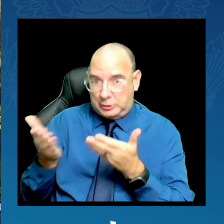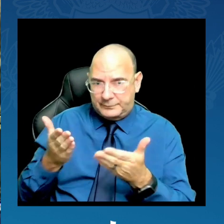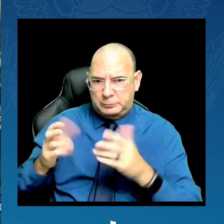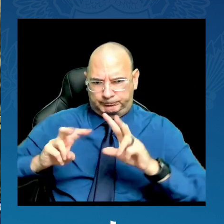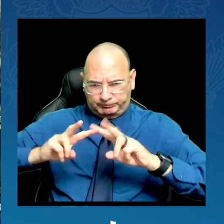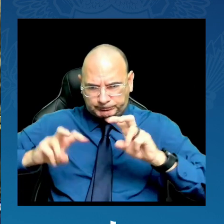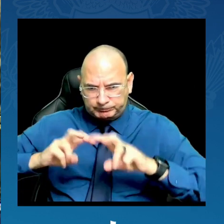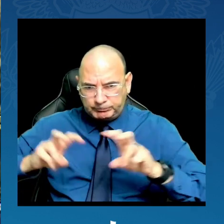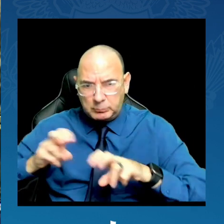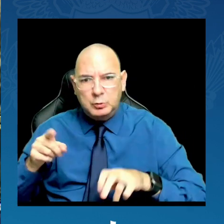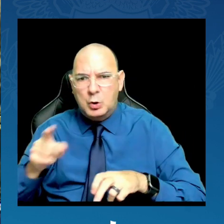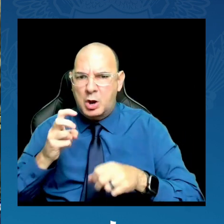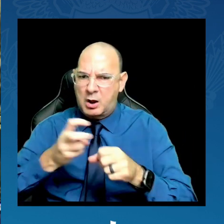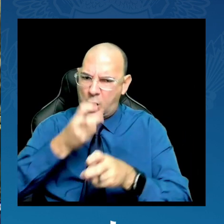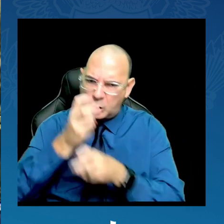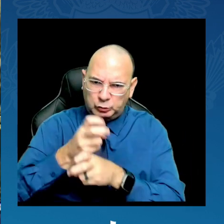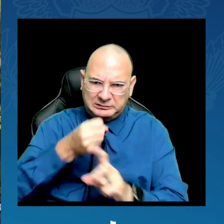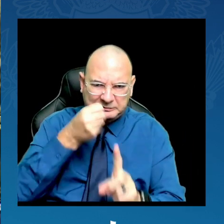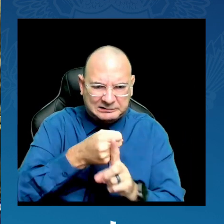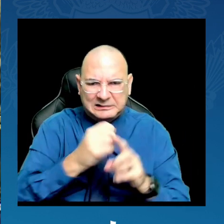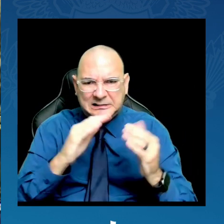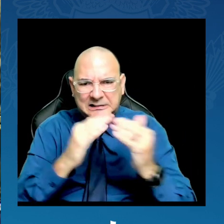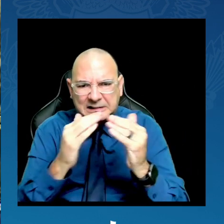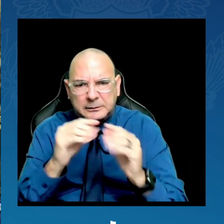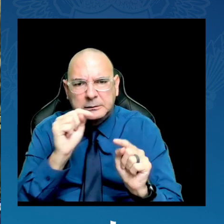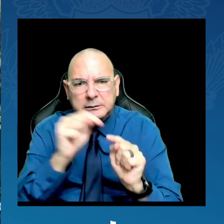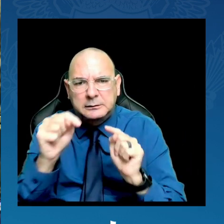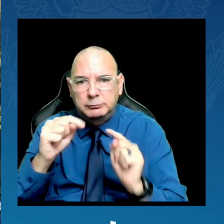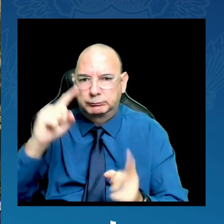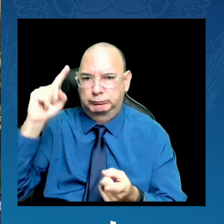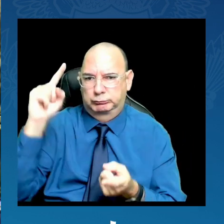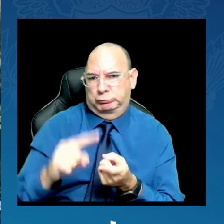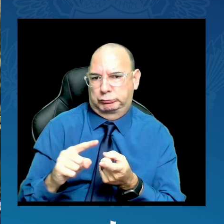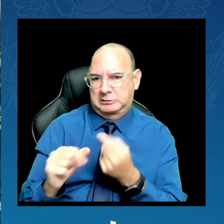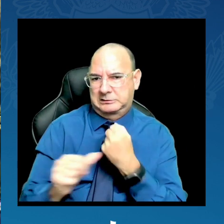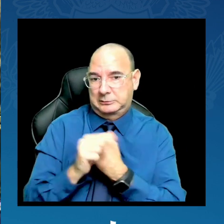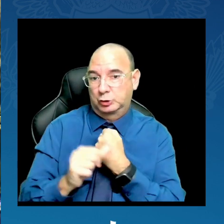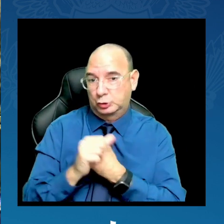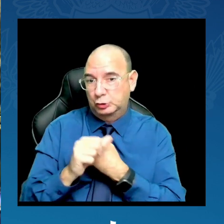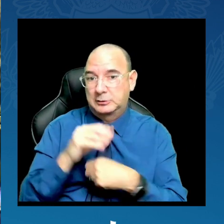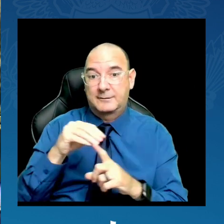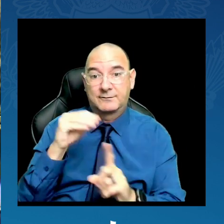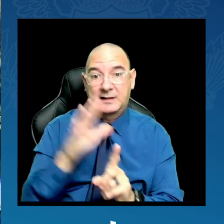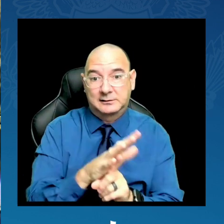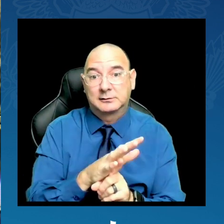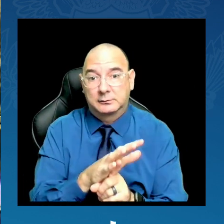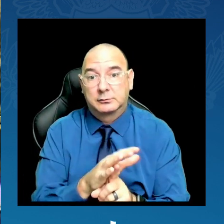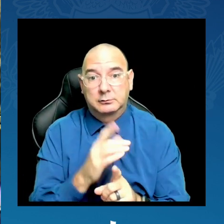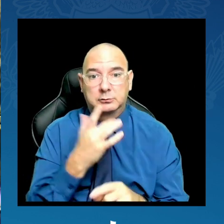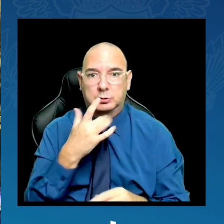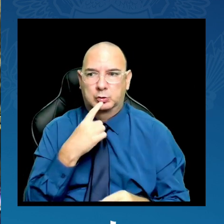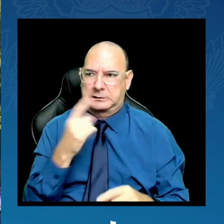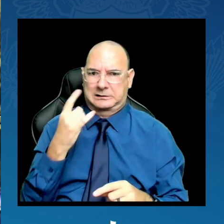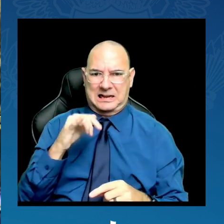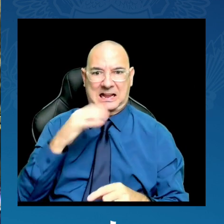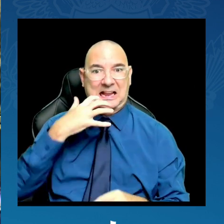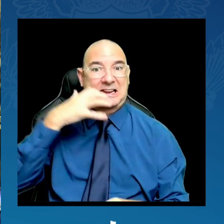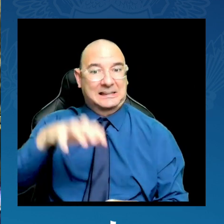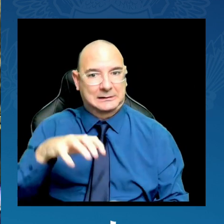the unhealthy and deadly effects of extreme heat. And I know you're wondering about how you can get that information.